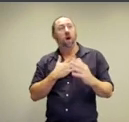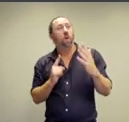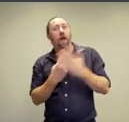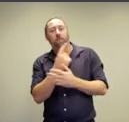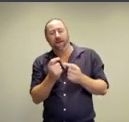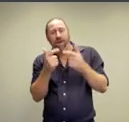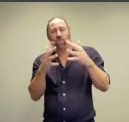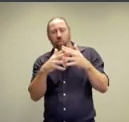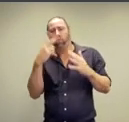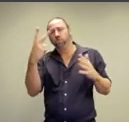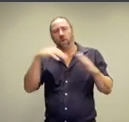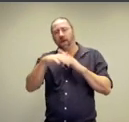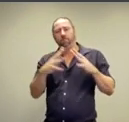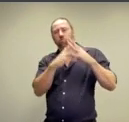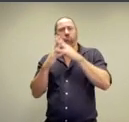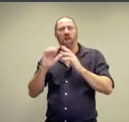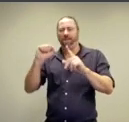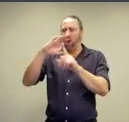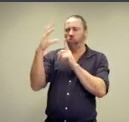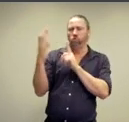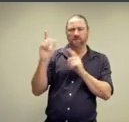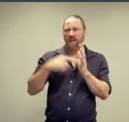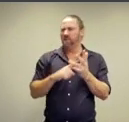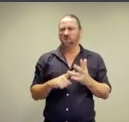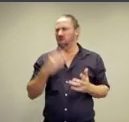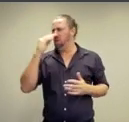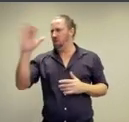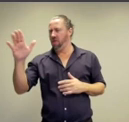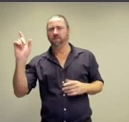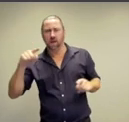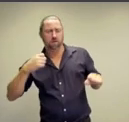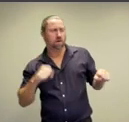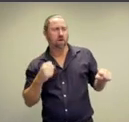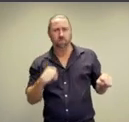post-WWII in America